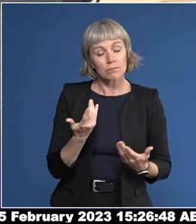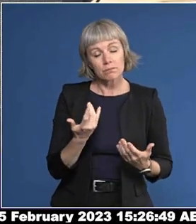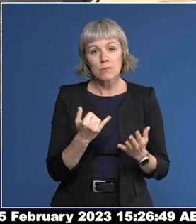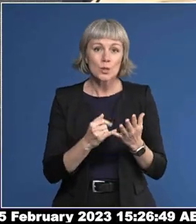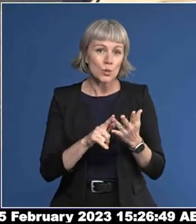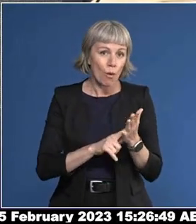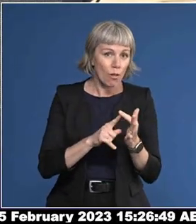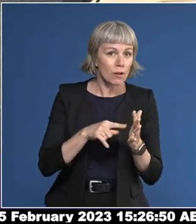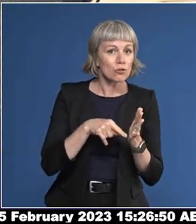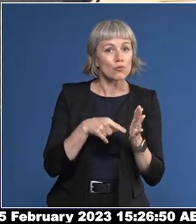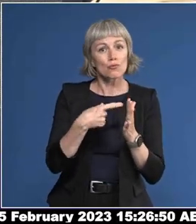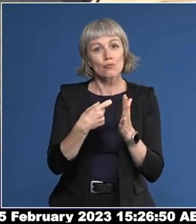with more than 1,000 people in their organisation?